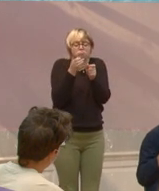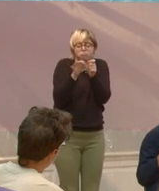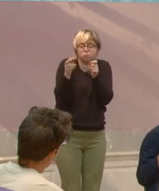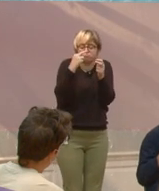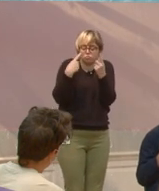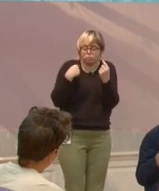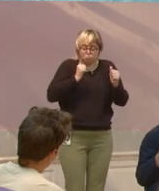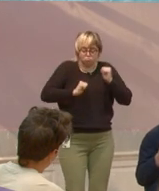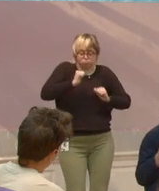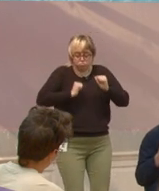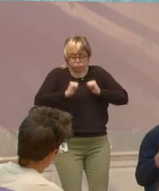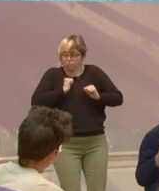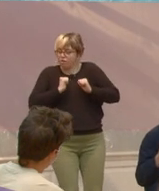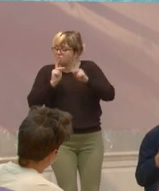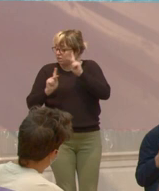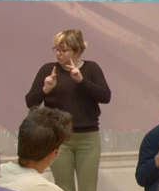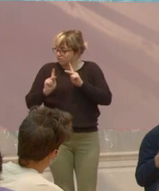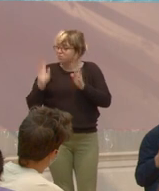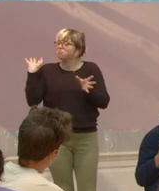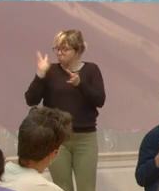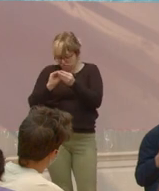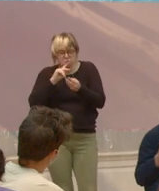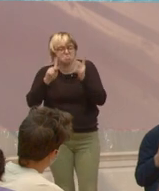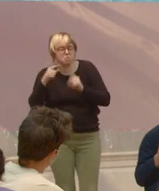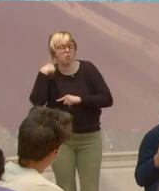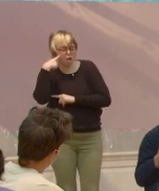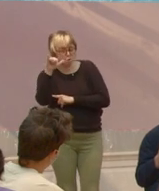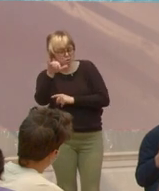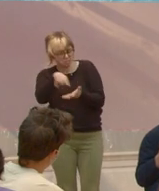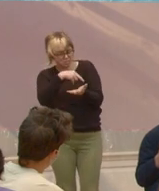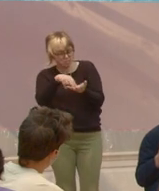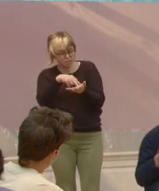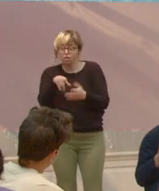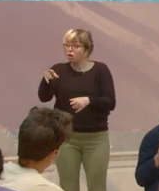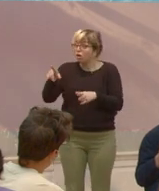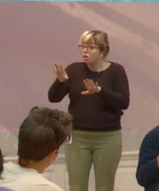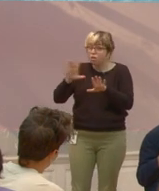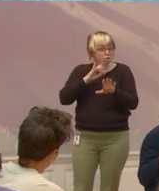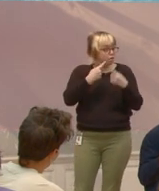of performance. And everybody started saying, Oh, you're making dance. And I was like, oh, finally! I didn't know